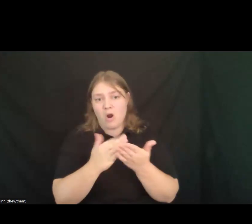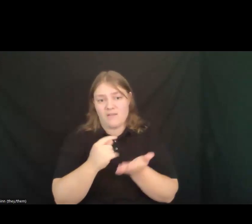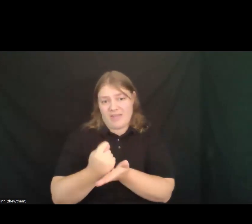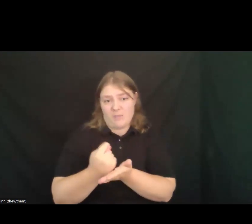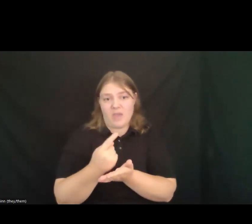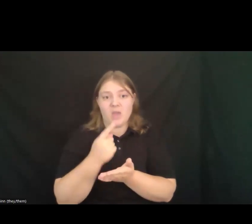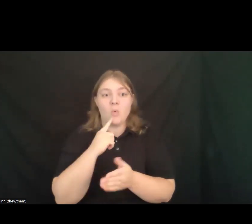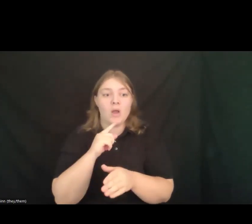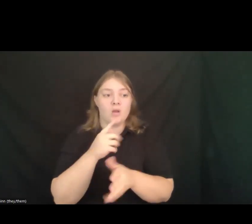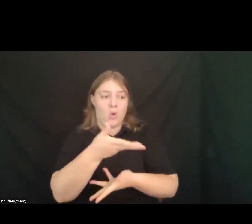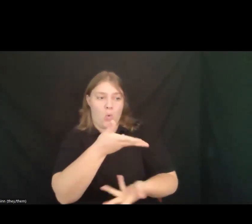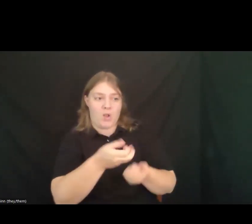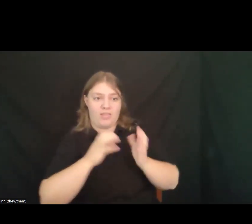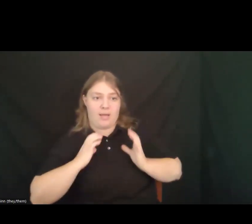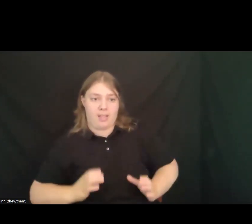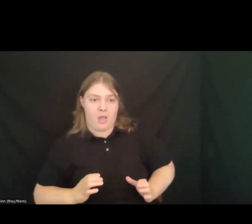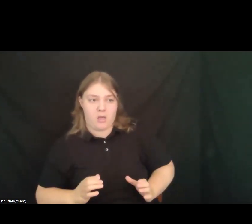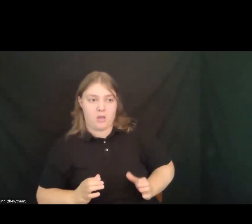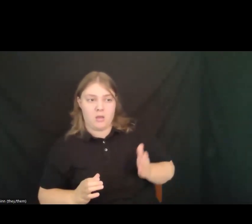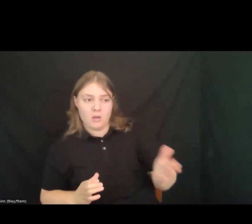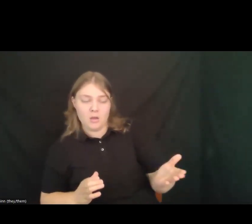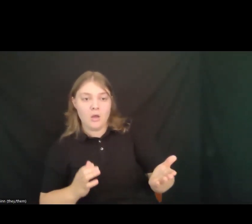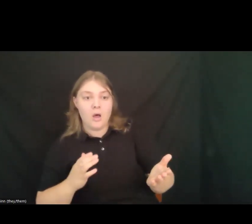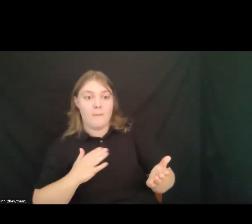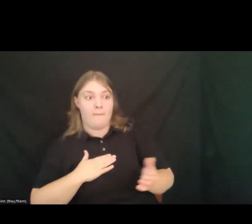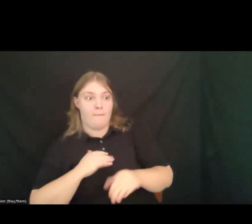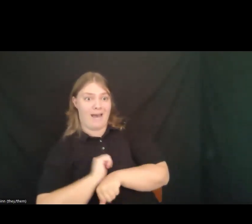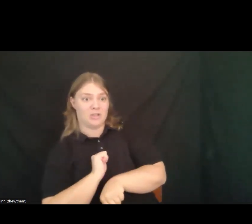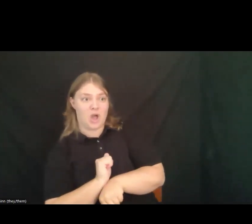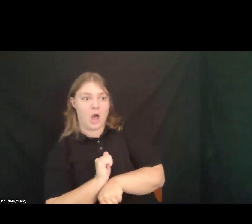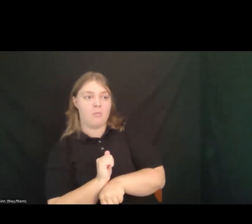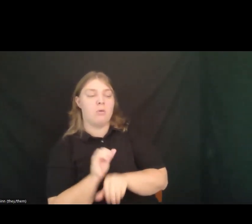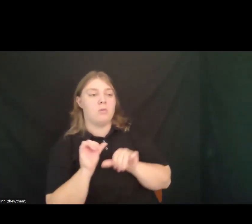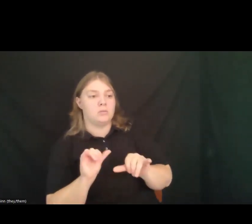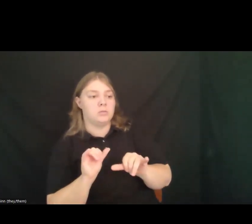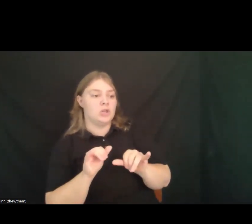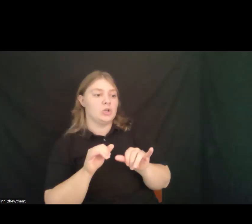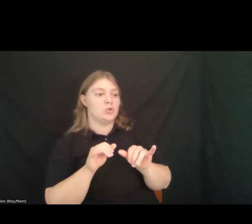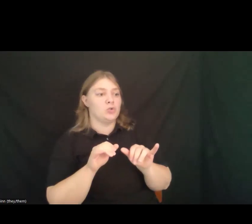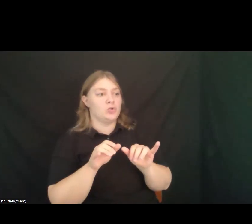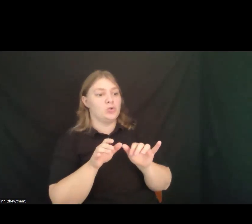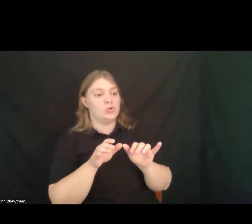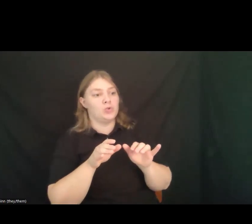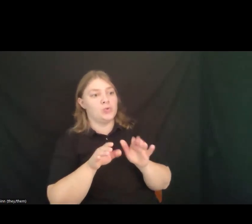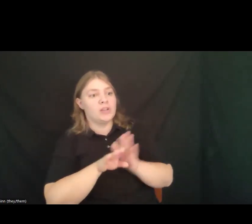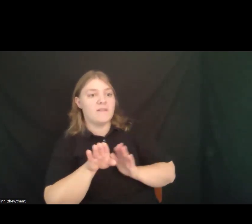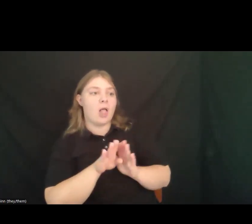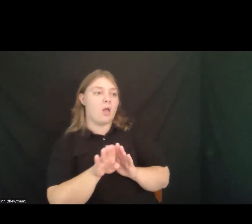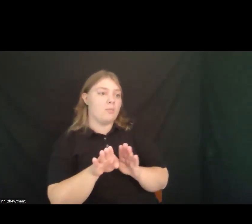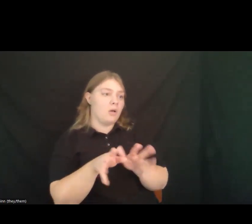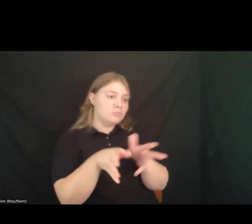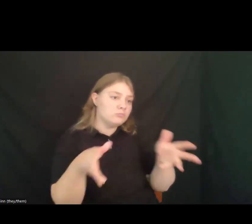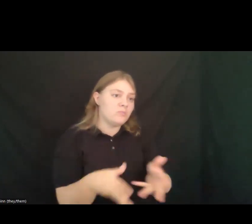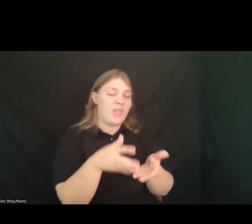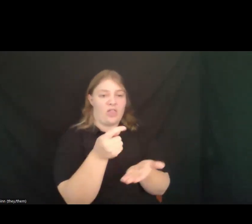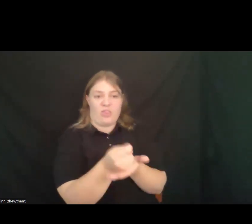client because it's the job for me to create or cultivate a therapeutic um um space where they